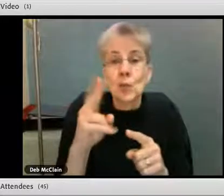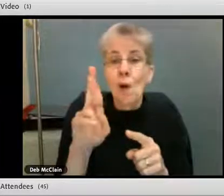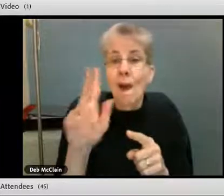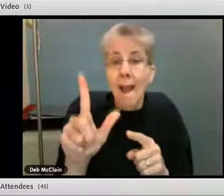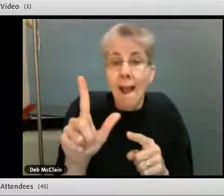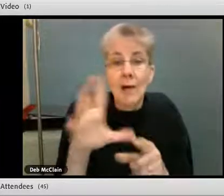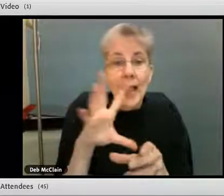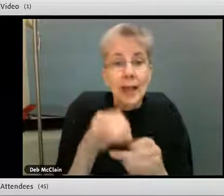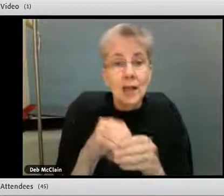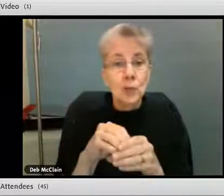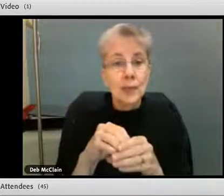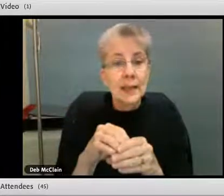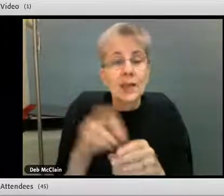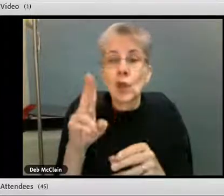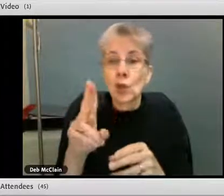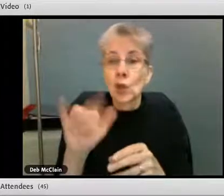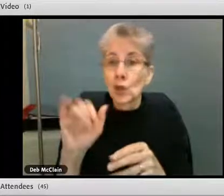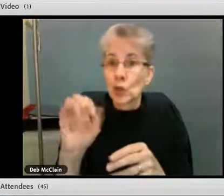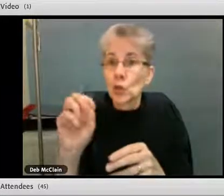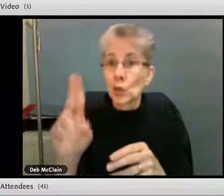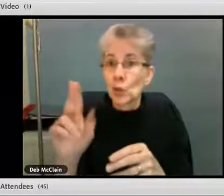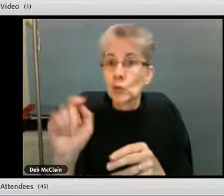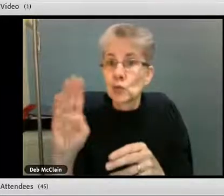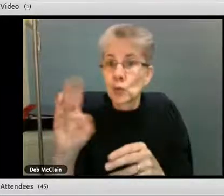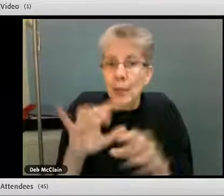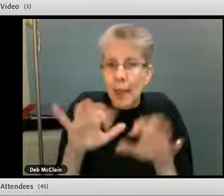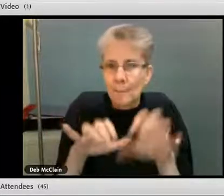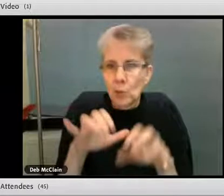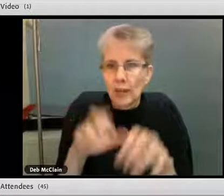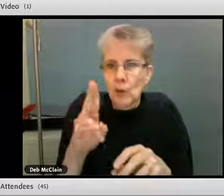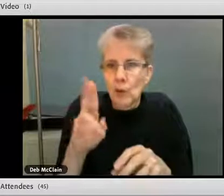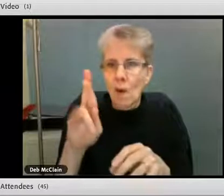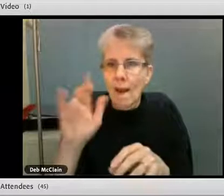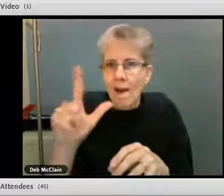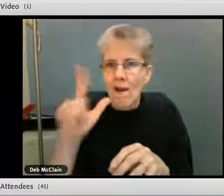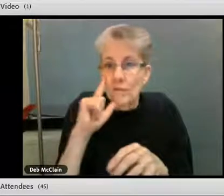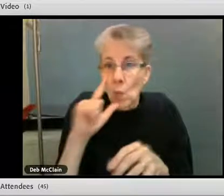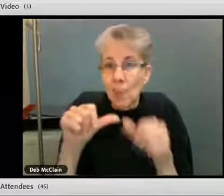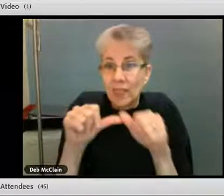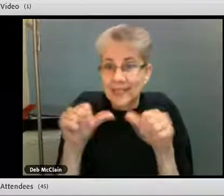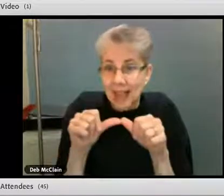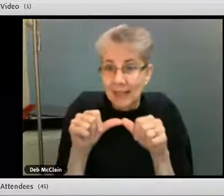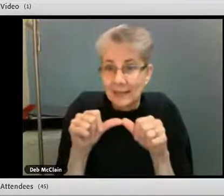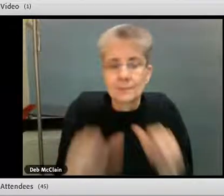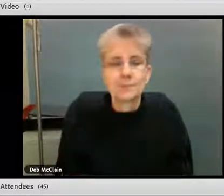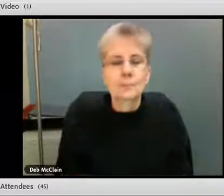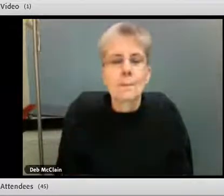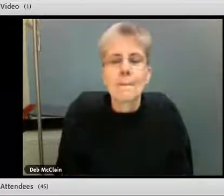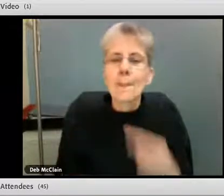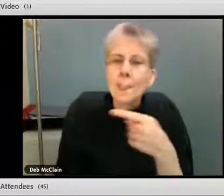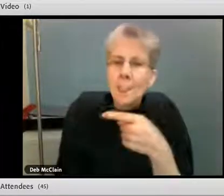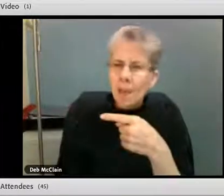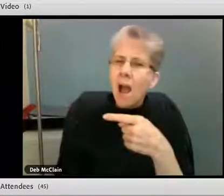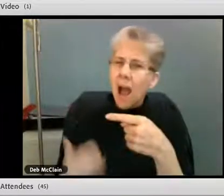and you just put in the URL for the site. So I have done this with YouTube videos, and it's amazing.